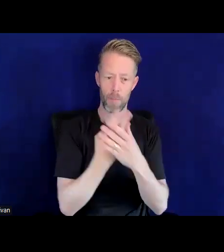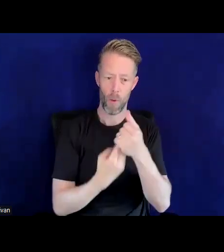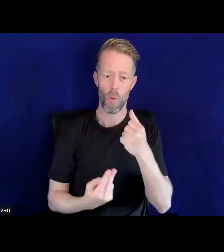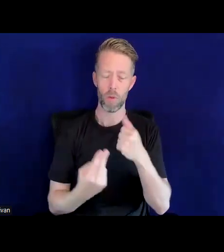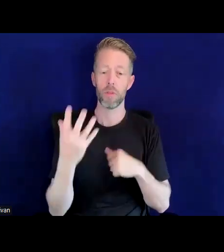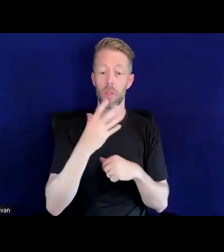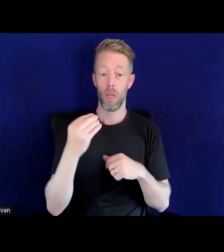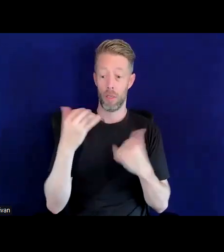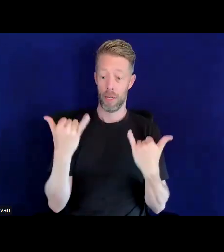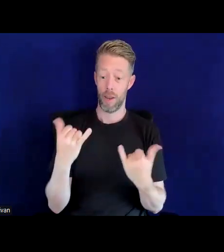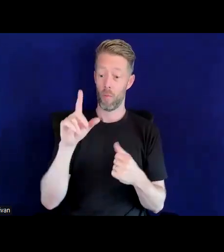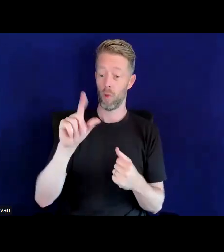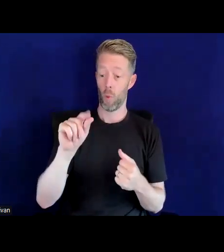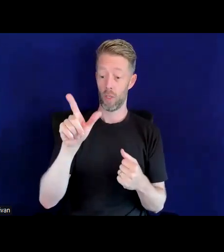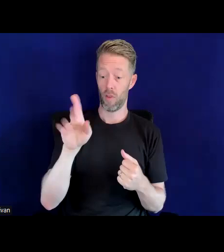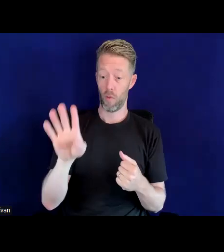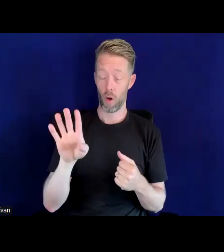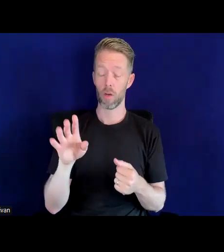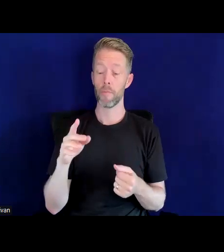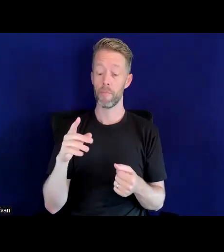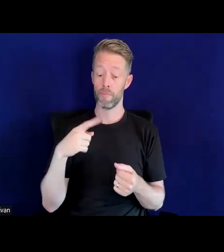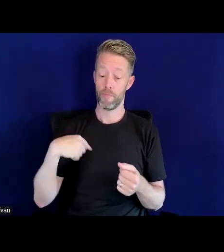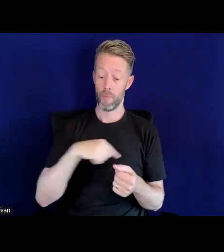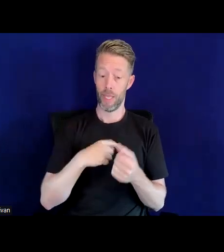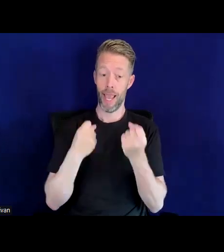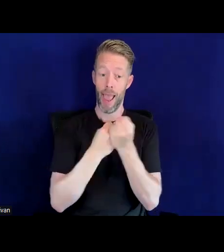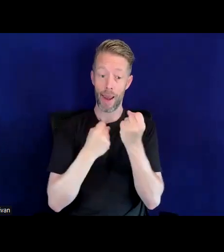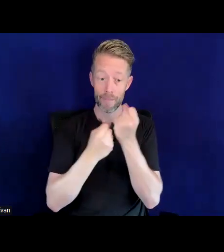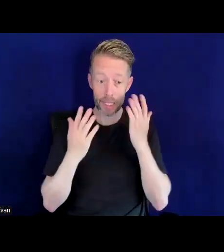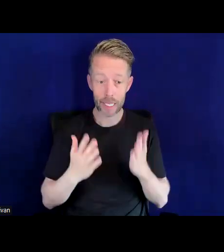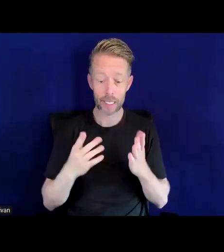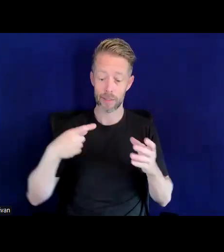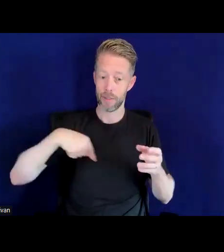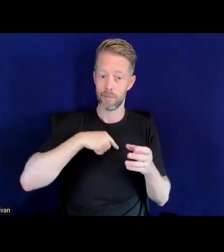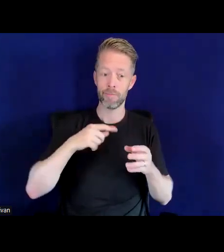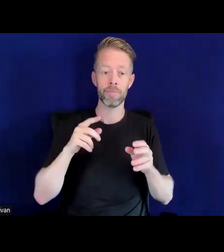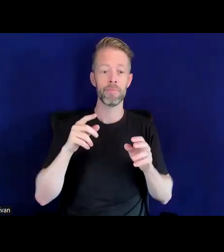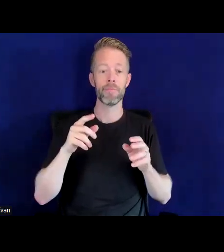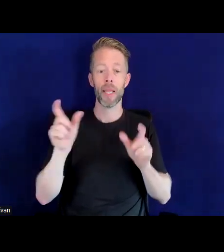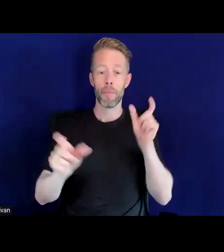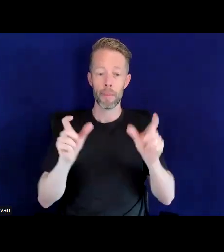24 is that people with disabilities and